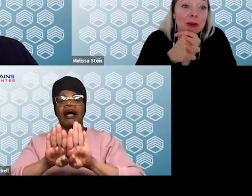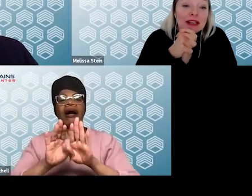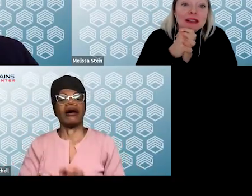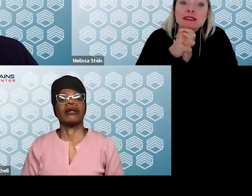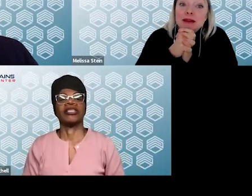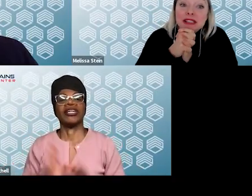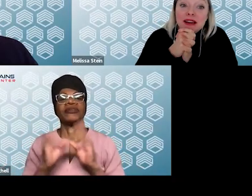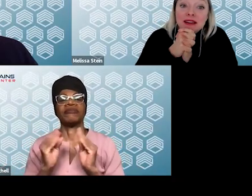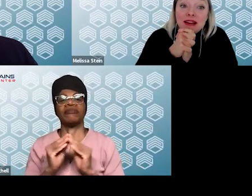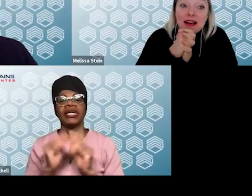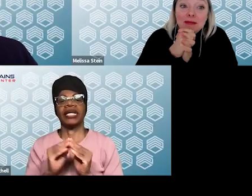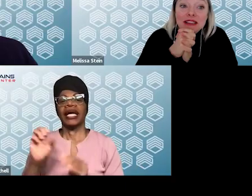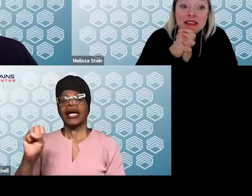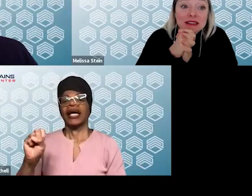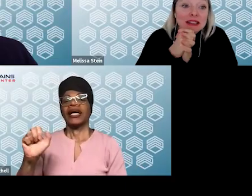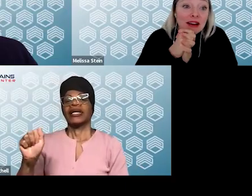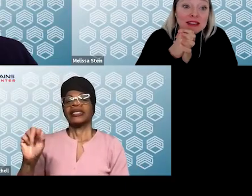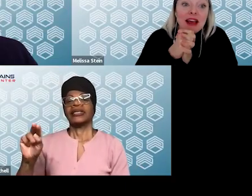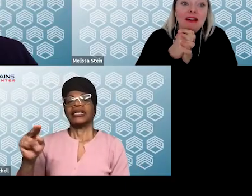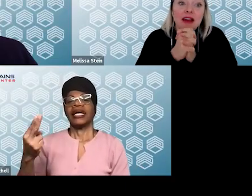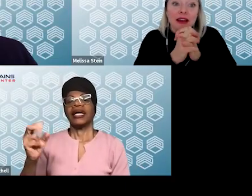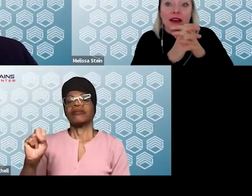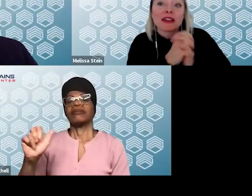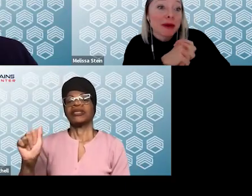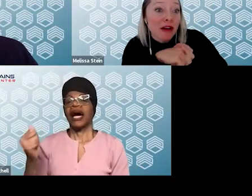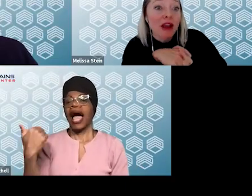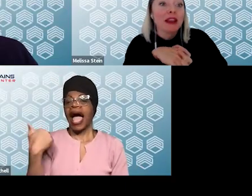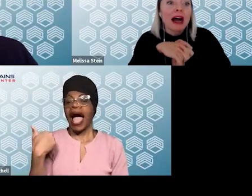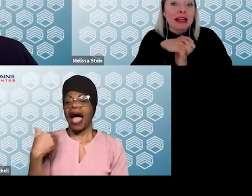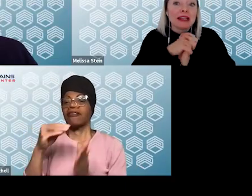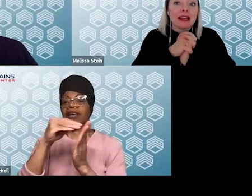So SAMHSA does have a document online in the,